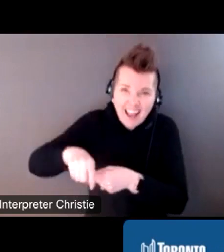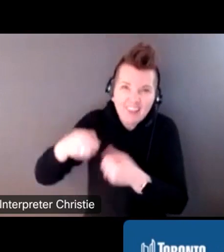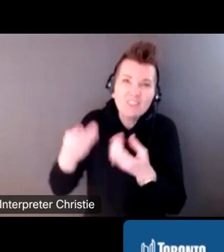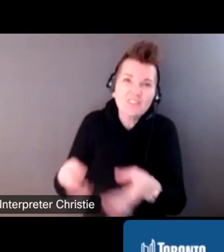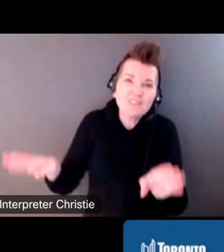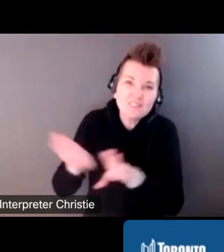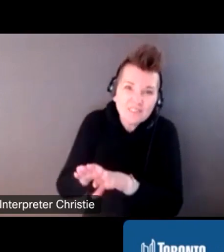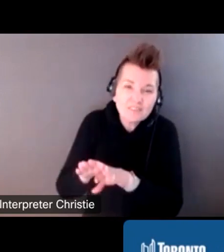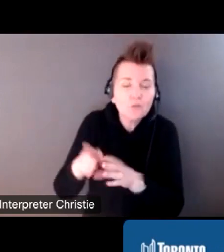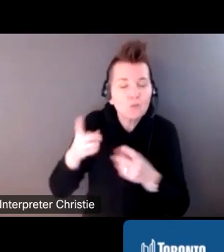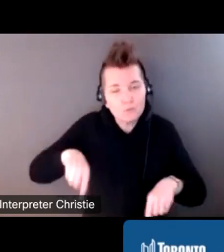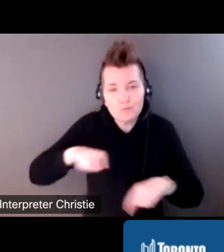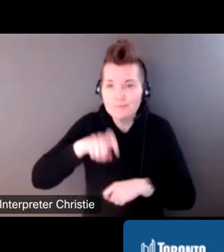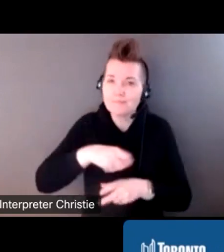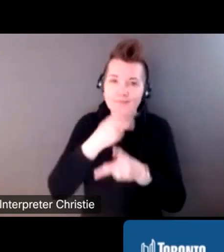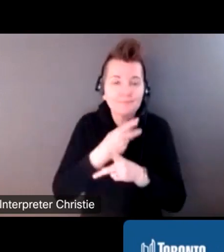viable alternatives.